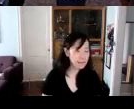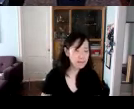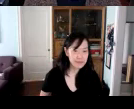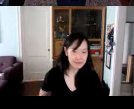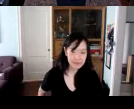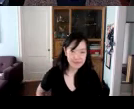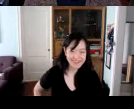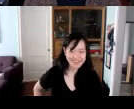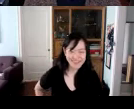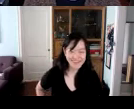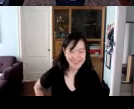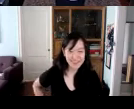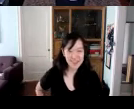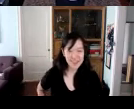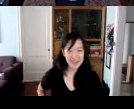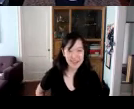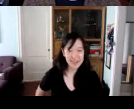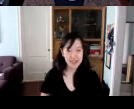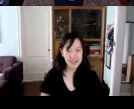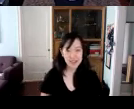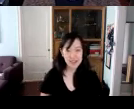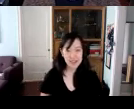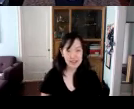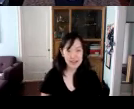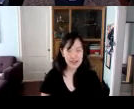the grant agreement on the grant interface and then you’ll submit your grant agreement.